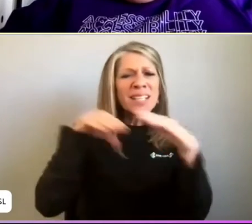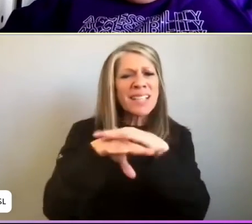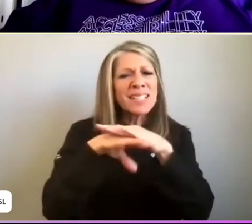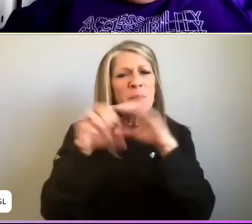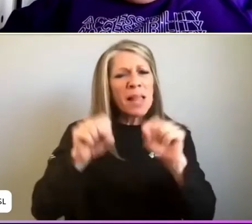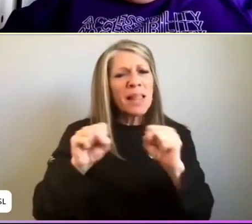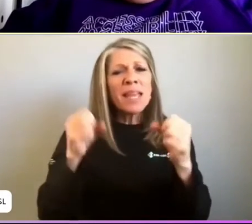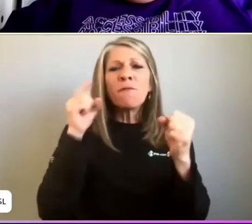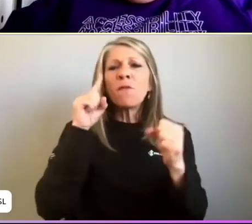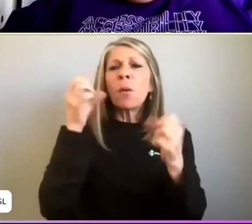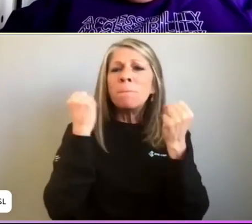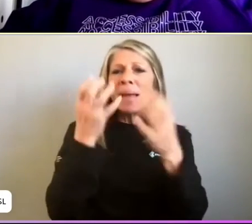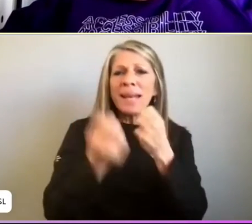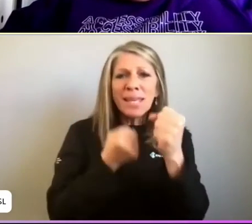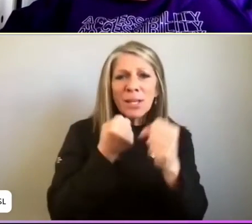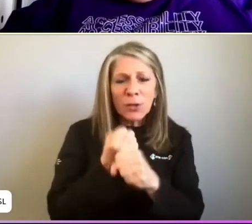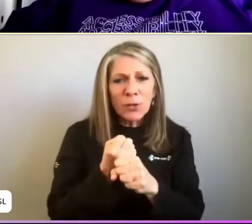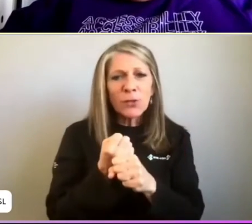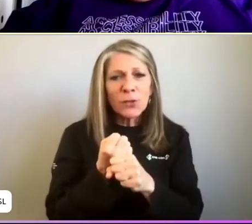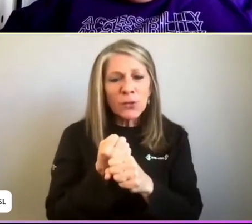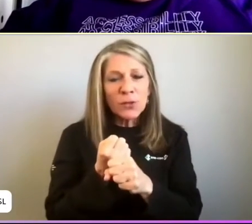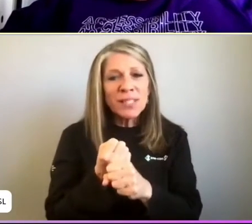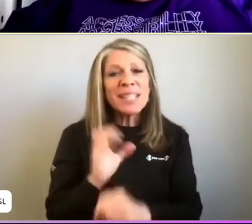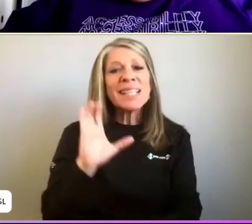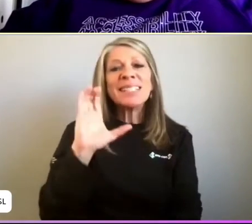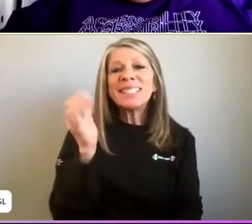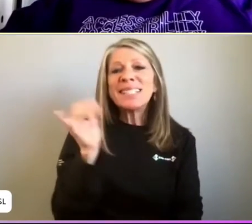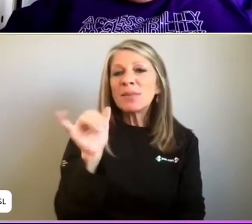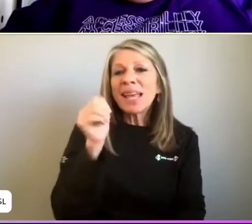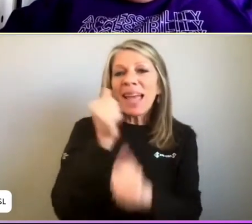homework from this session. It's amazing to me. I've been